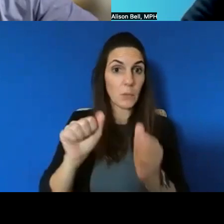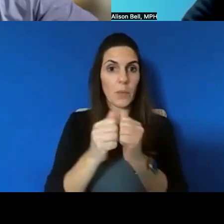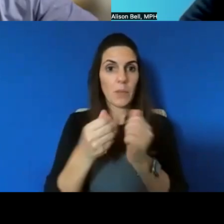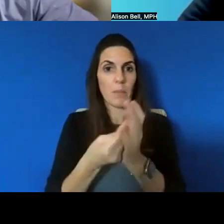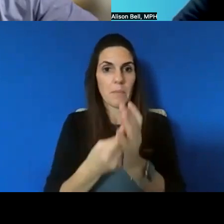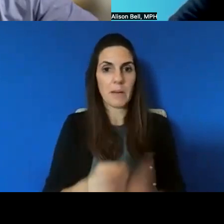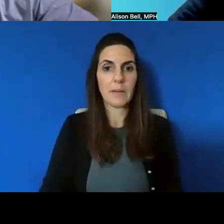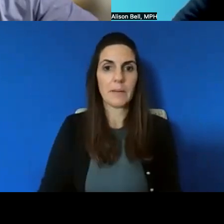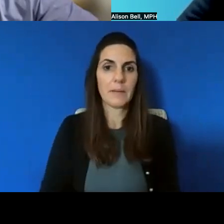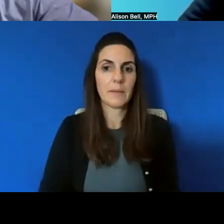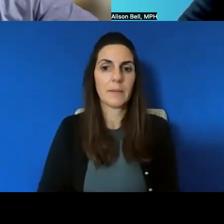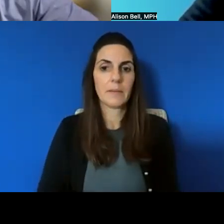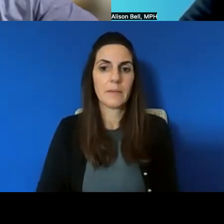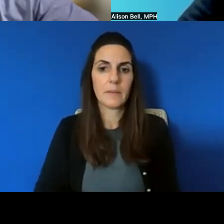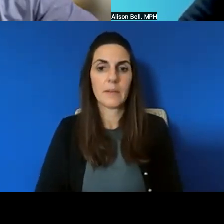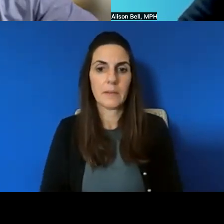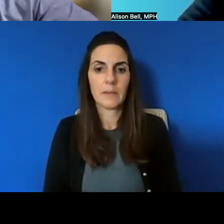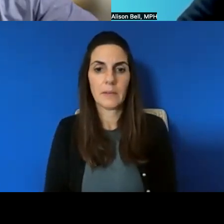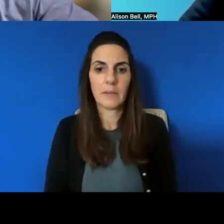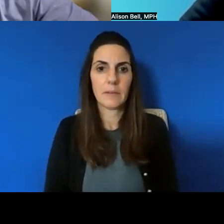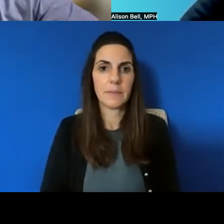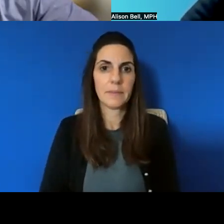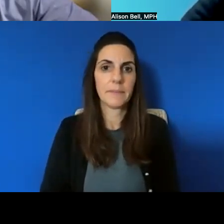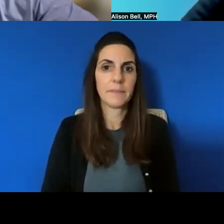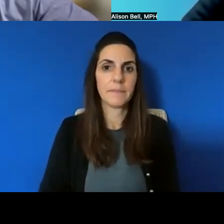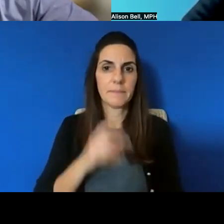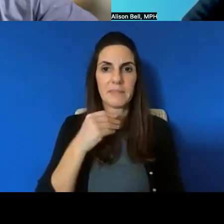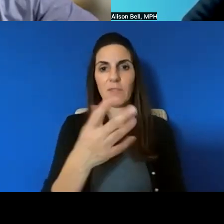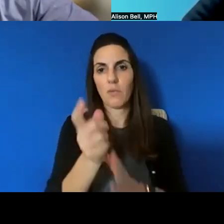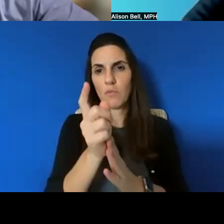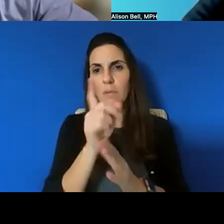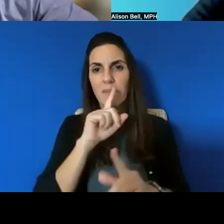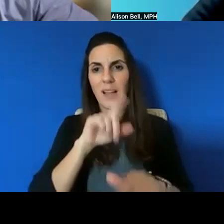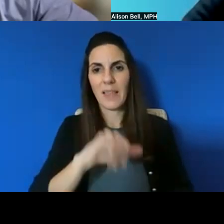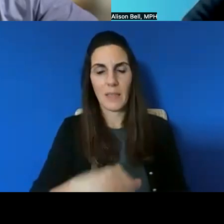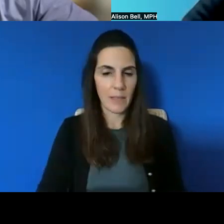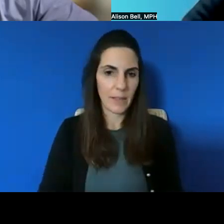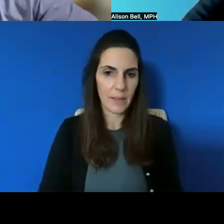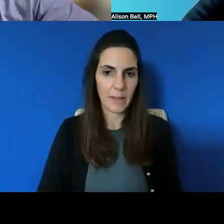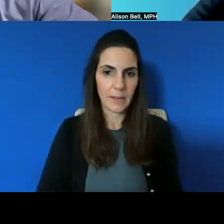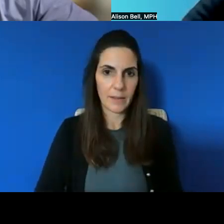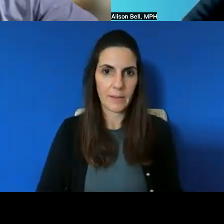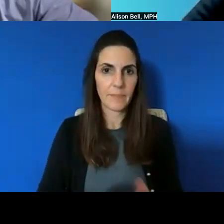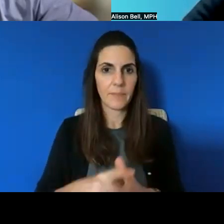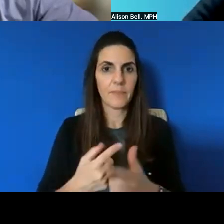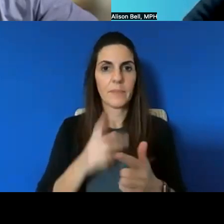so give everybody a minute or two to answer that and then we'll dive into our first presentation